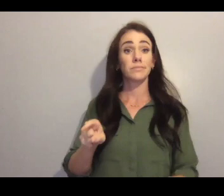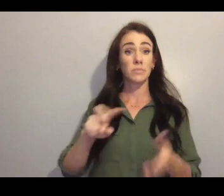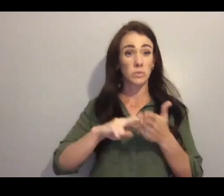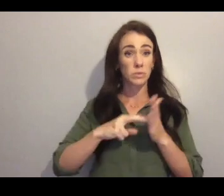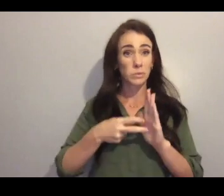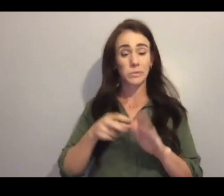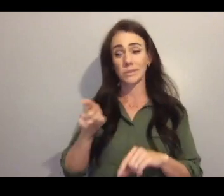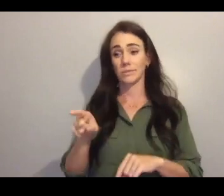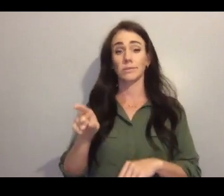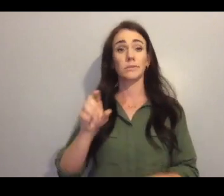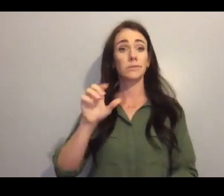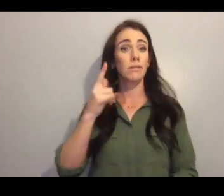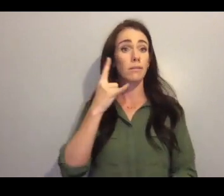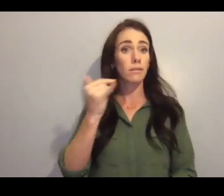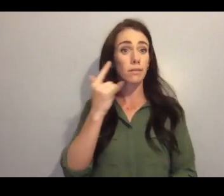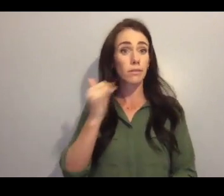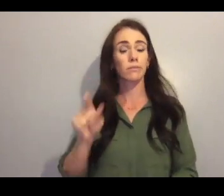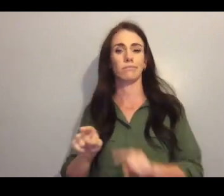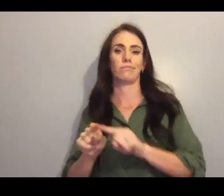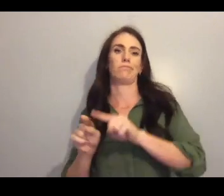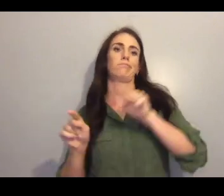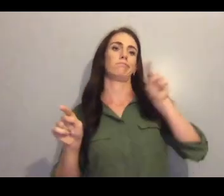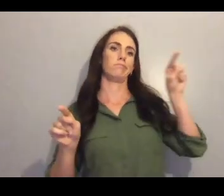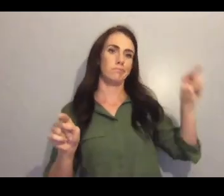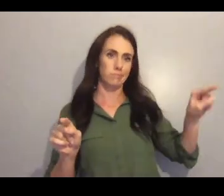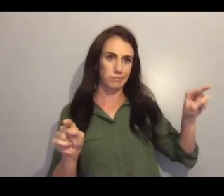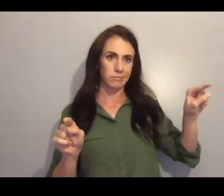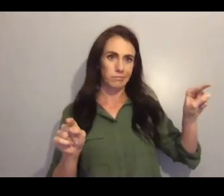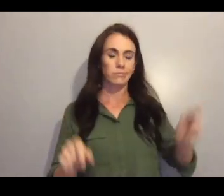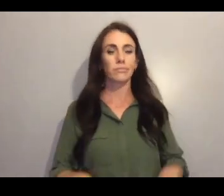bottom right hand corner right? California would be all the